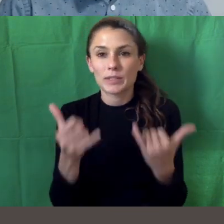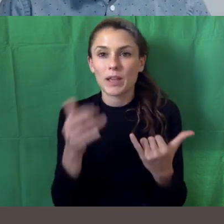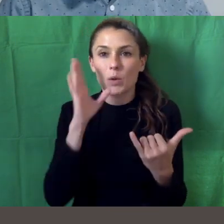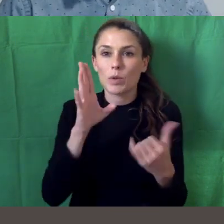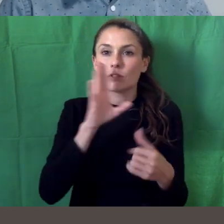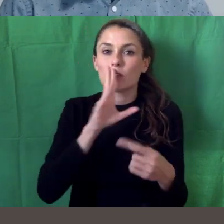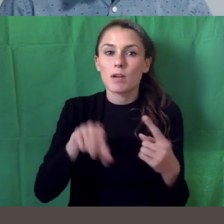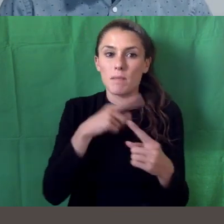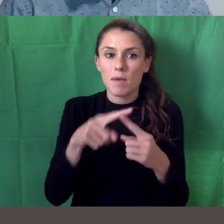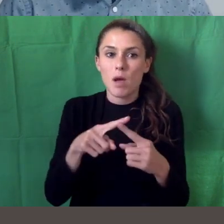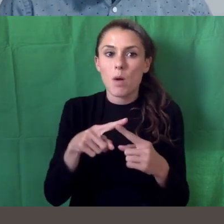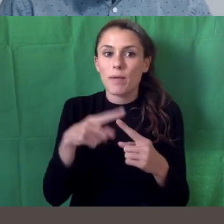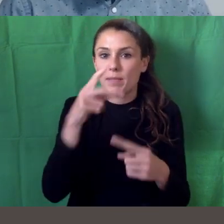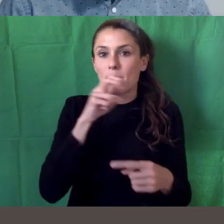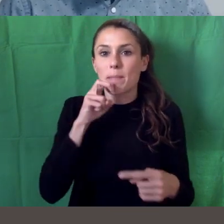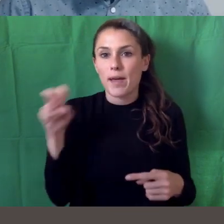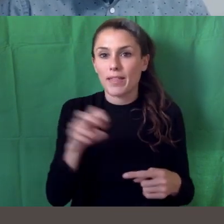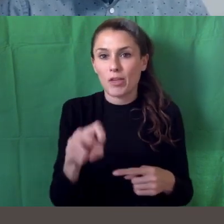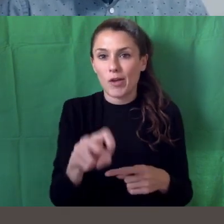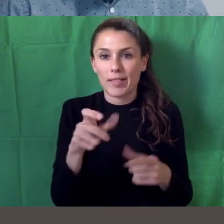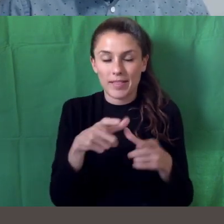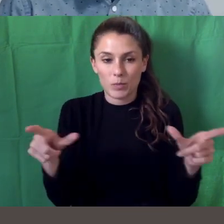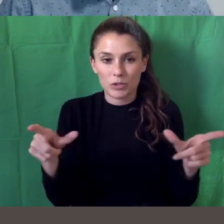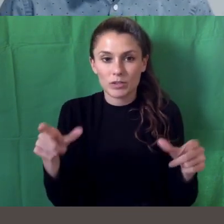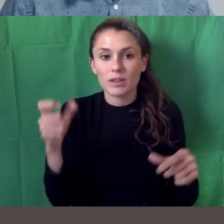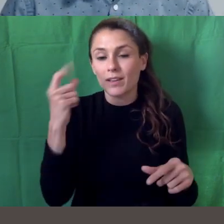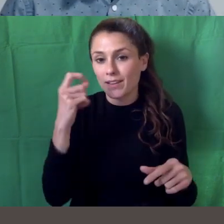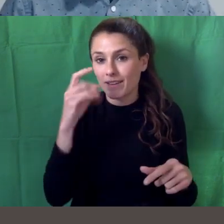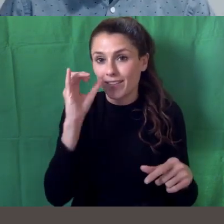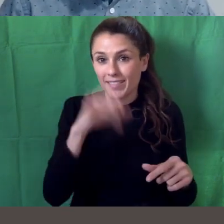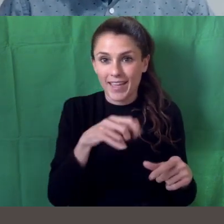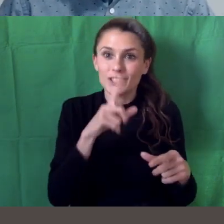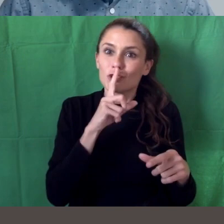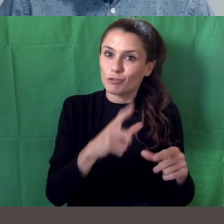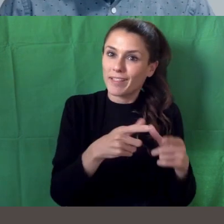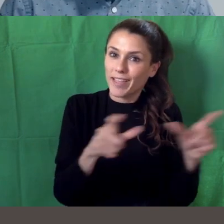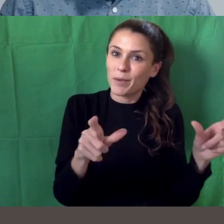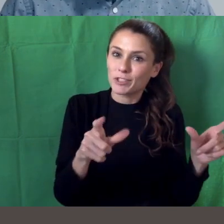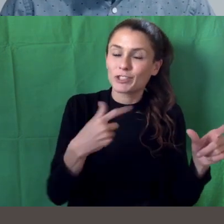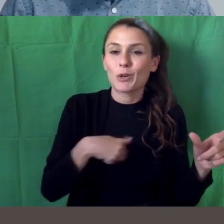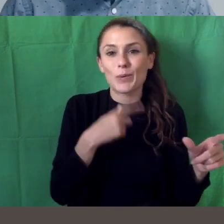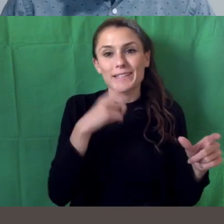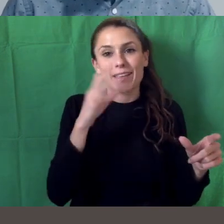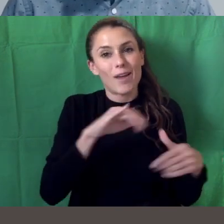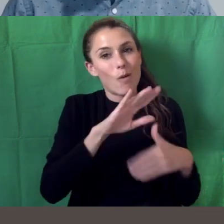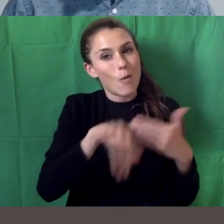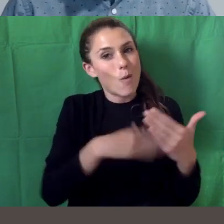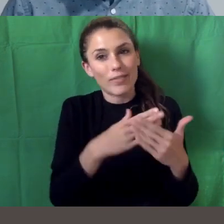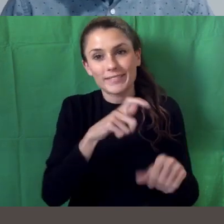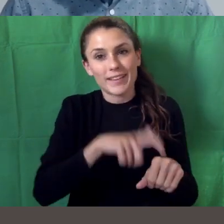Today we're going to talk all about the Python language. It is, after all, a real language. We say it all the time,